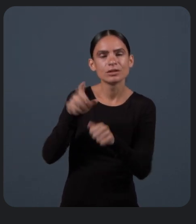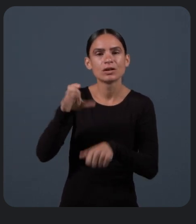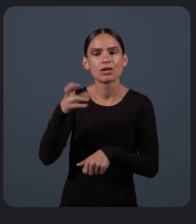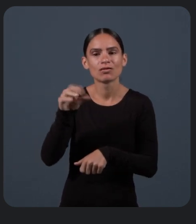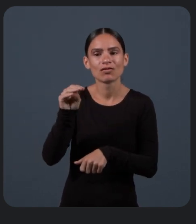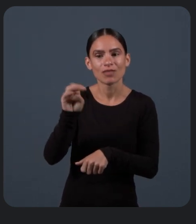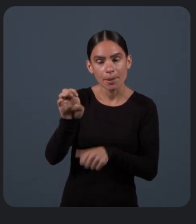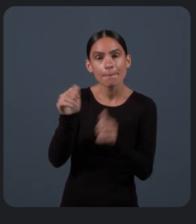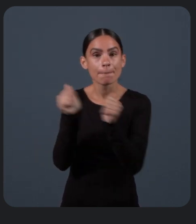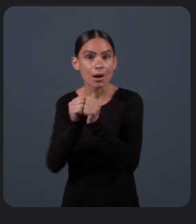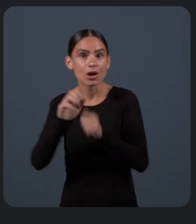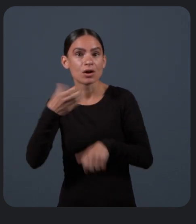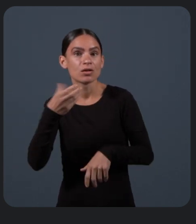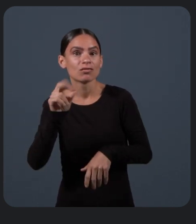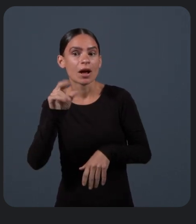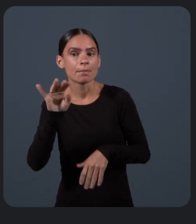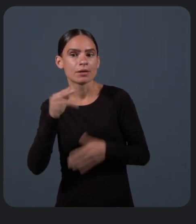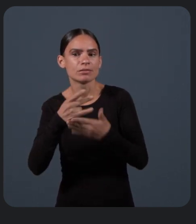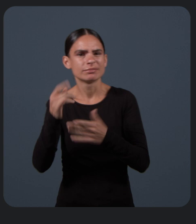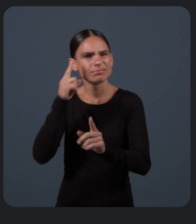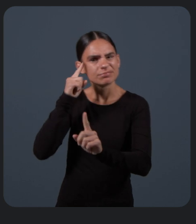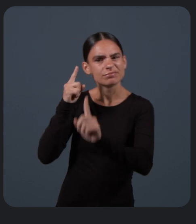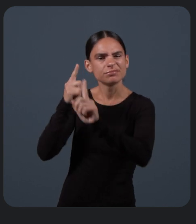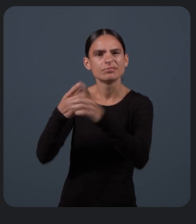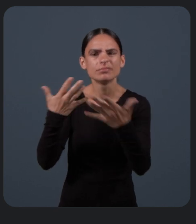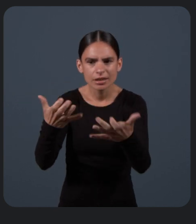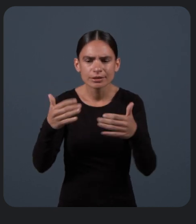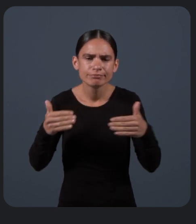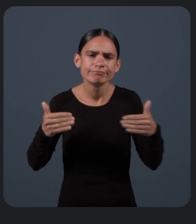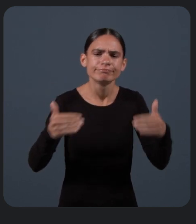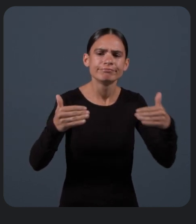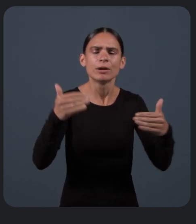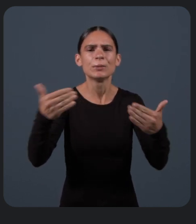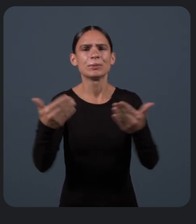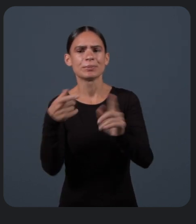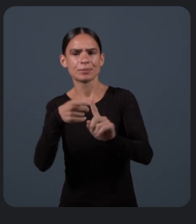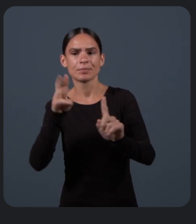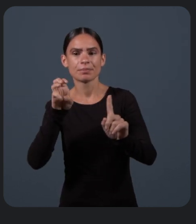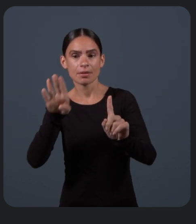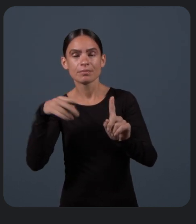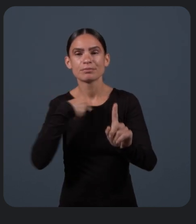to push the web forward. And we're working towards a vision of a truly instant web